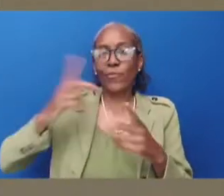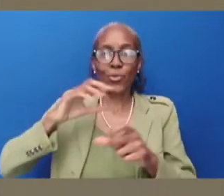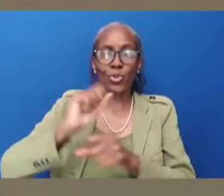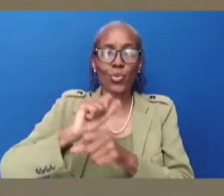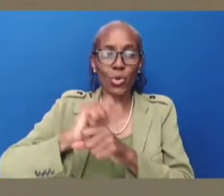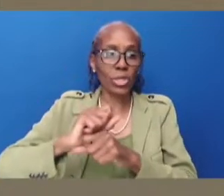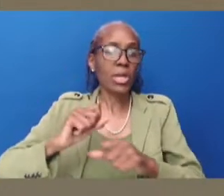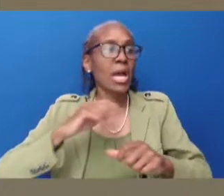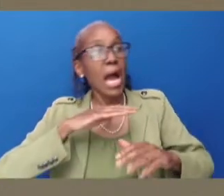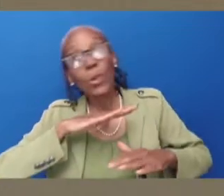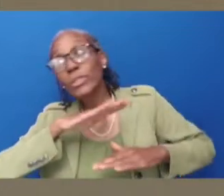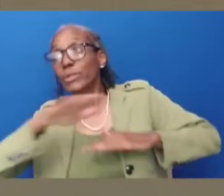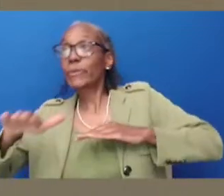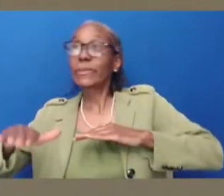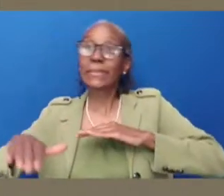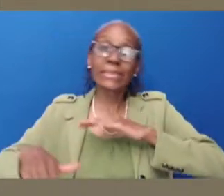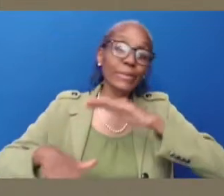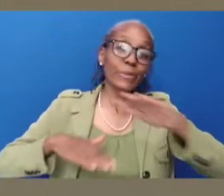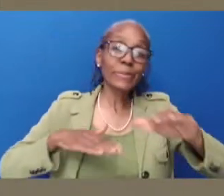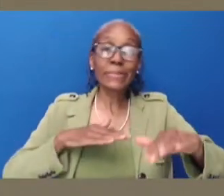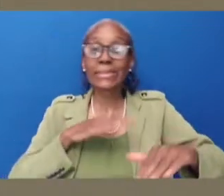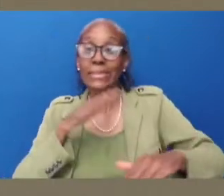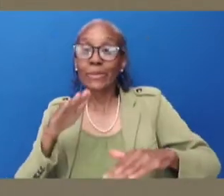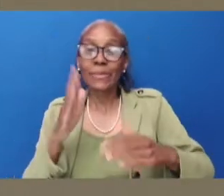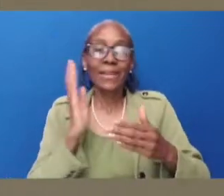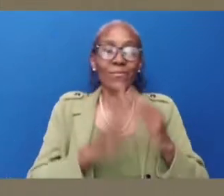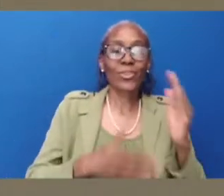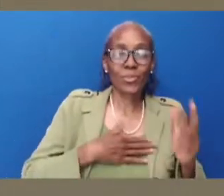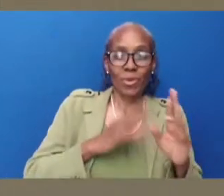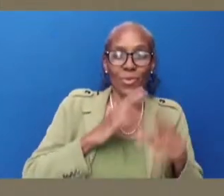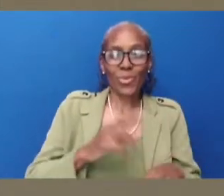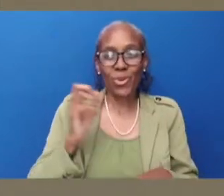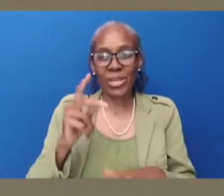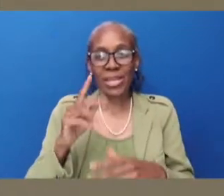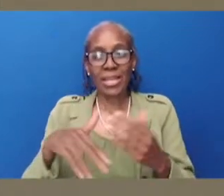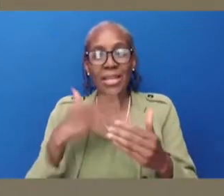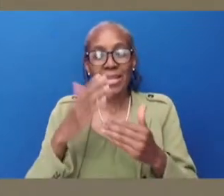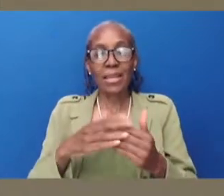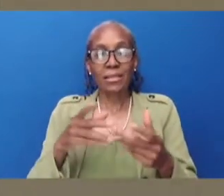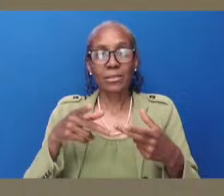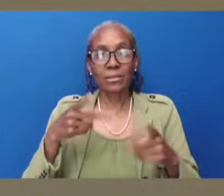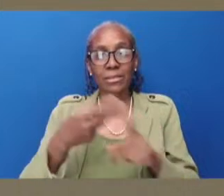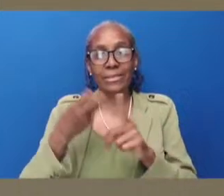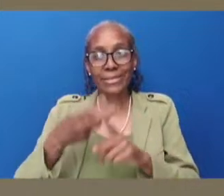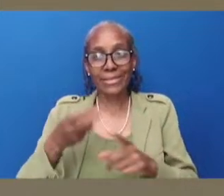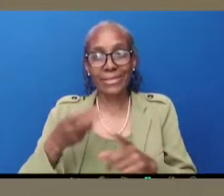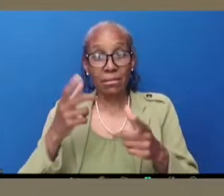BIG-TIME, SO THANK YOU ALL FOR YOUR WORK ON THAT.